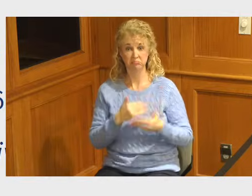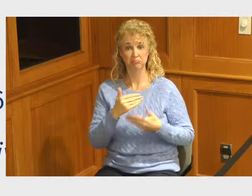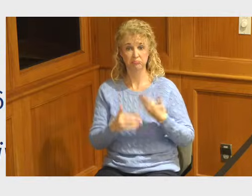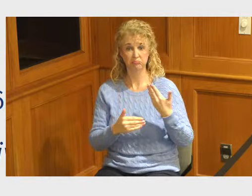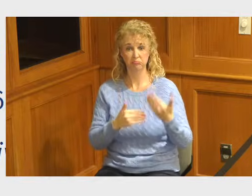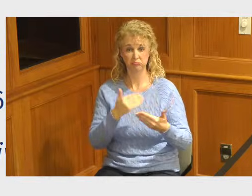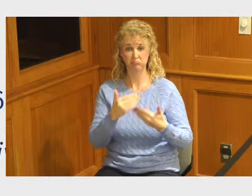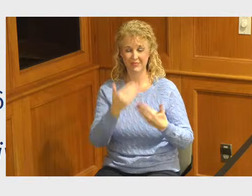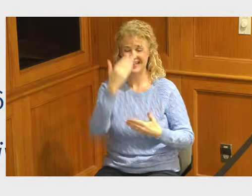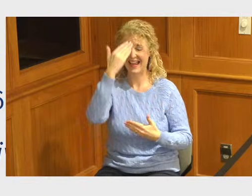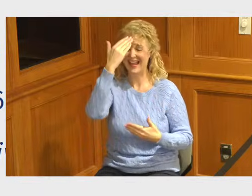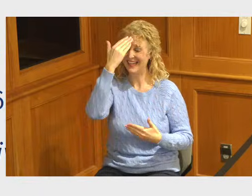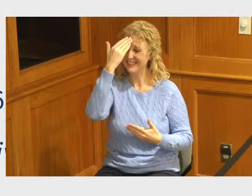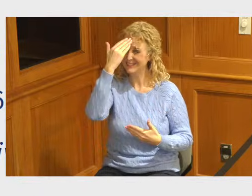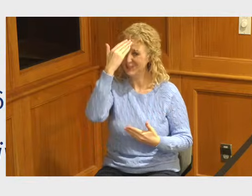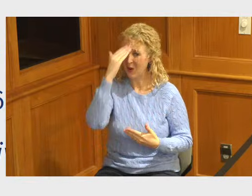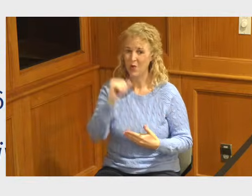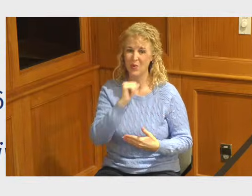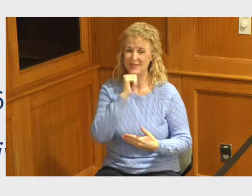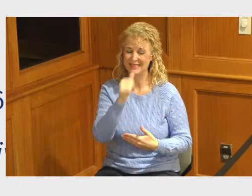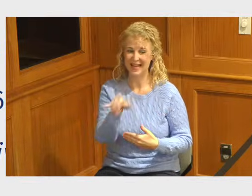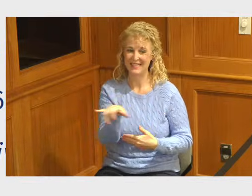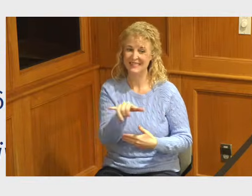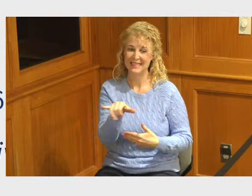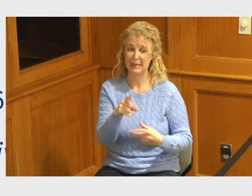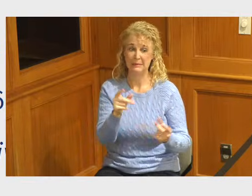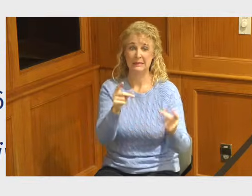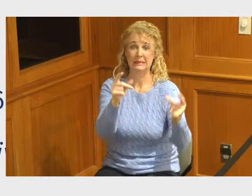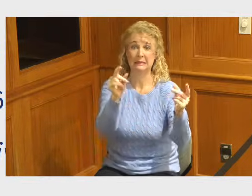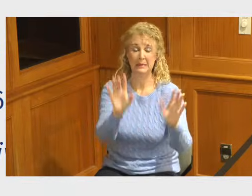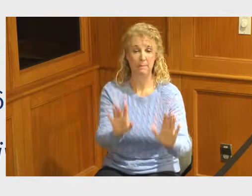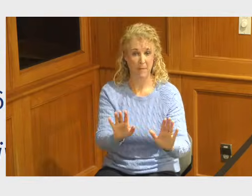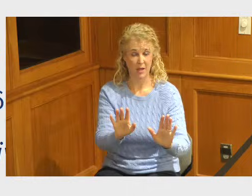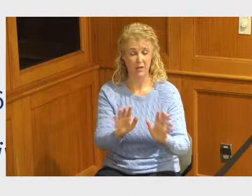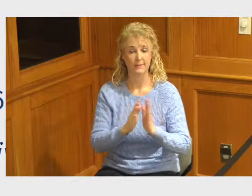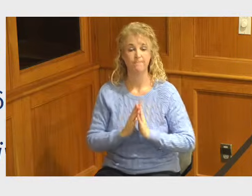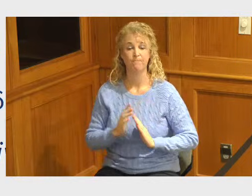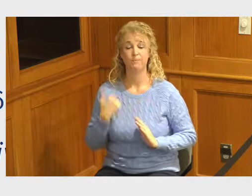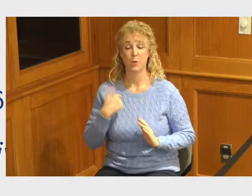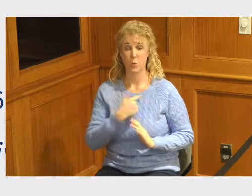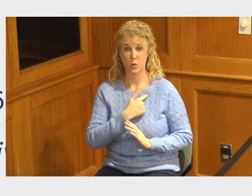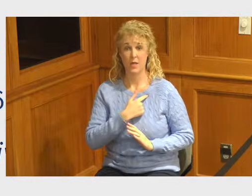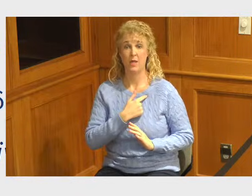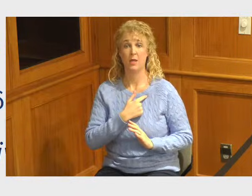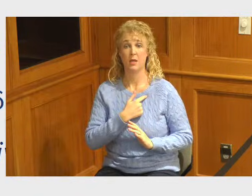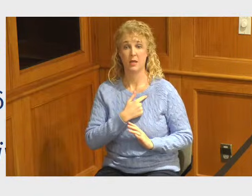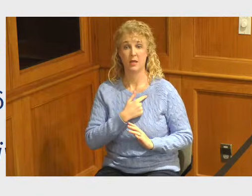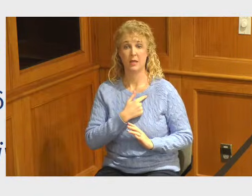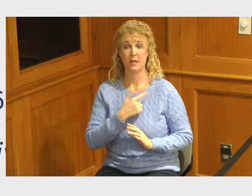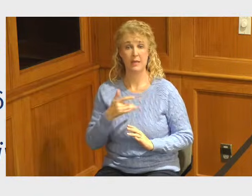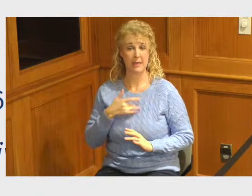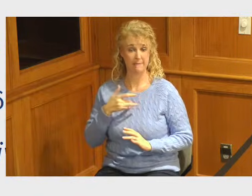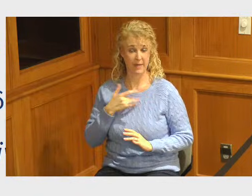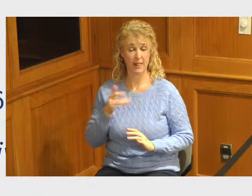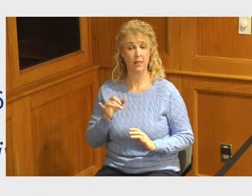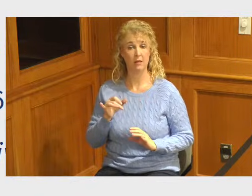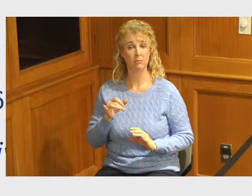not as fast as we all would have liked. But I can say now we have received a full application